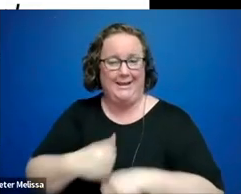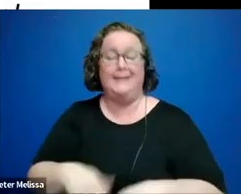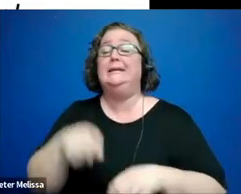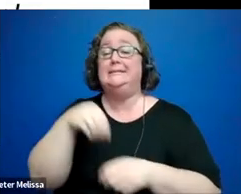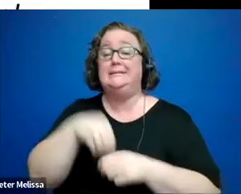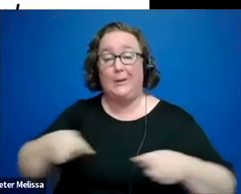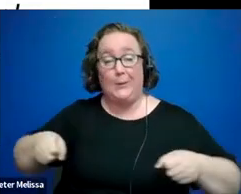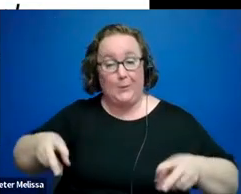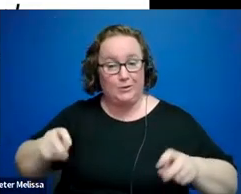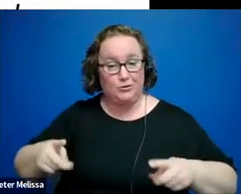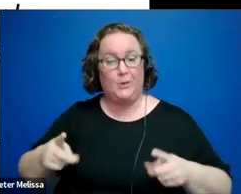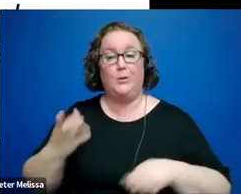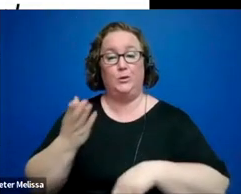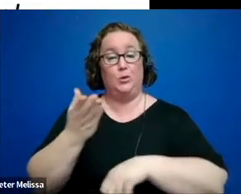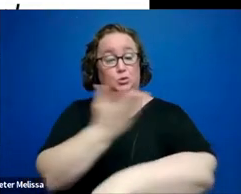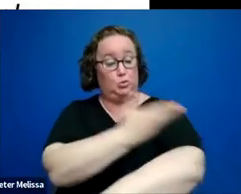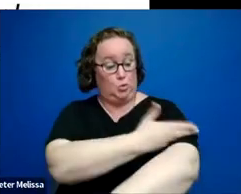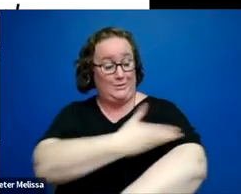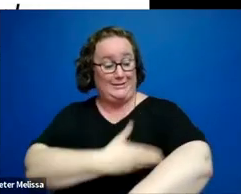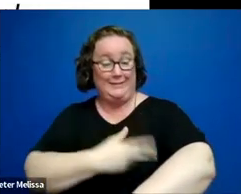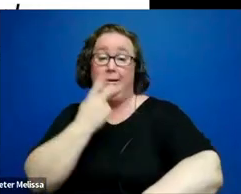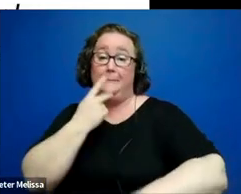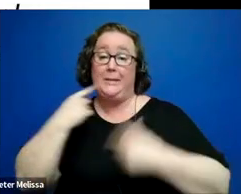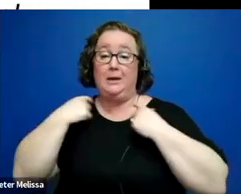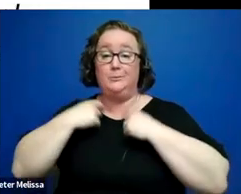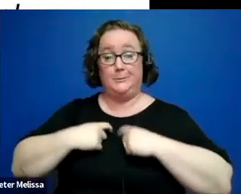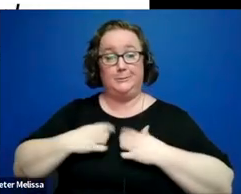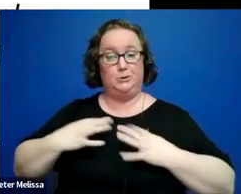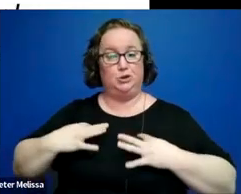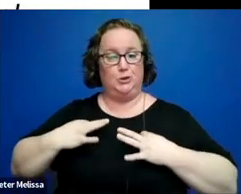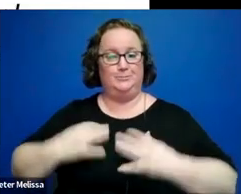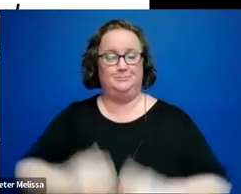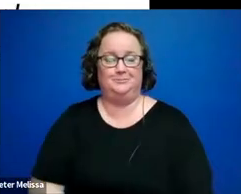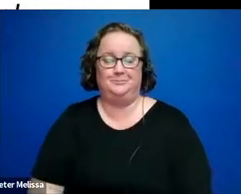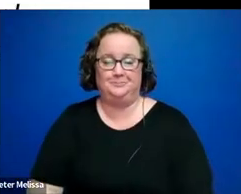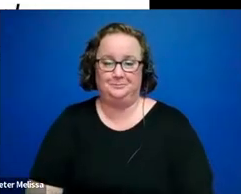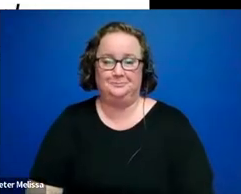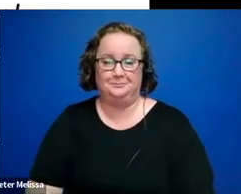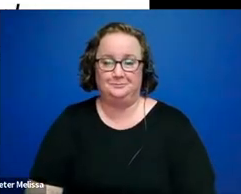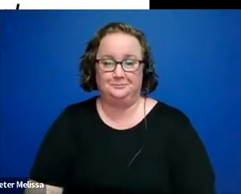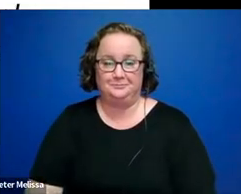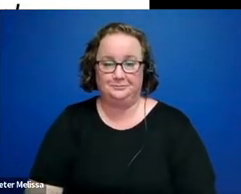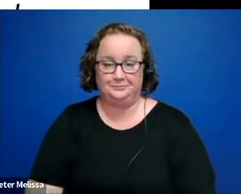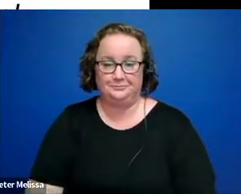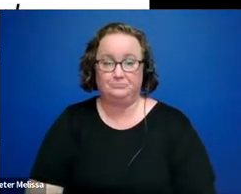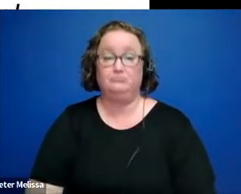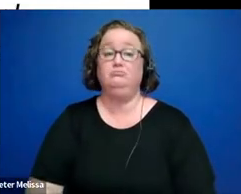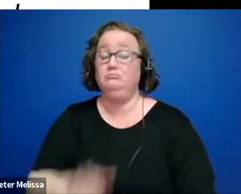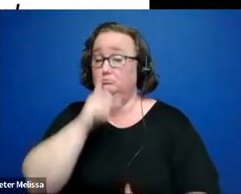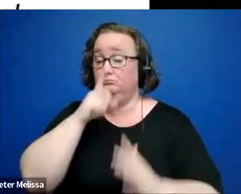wearing a short-sleeved pink collared top. So just to begin our presentation, I want